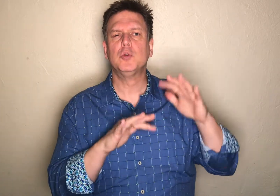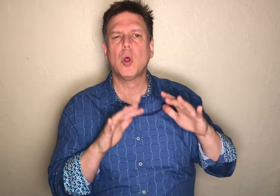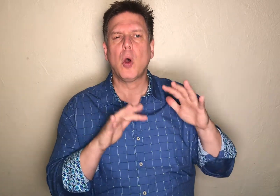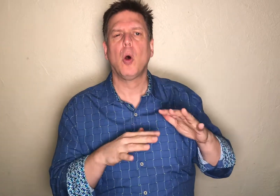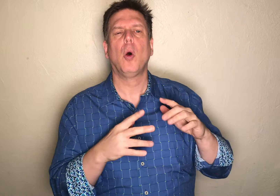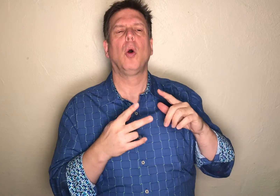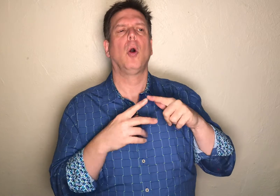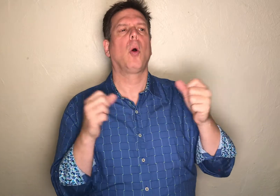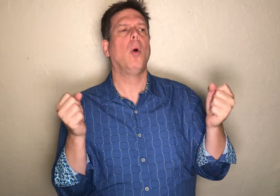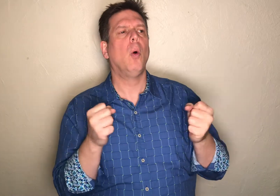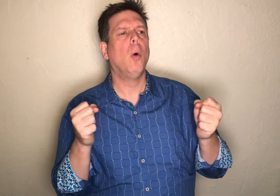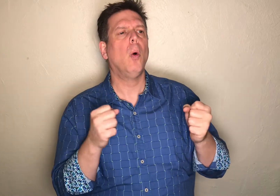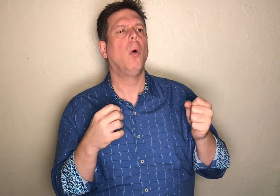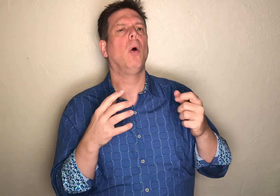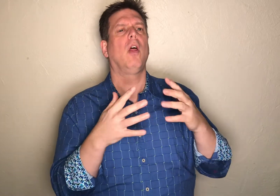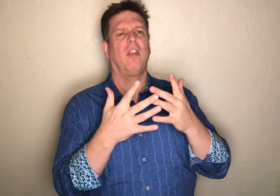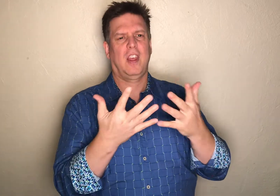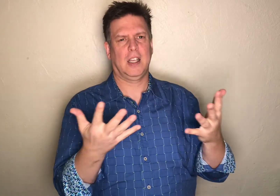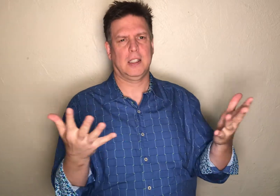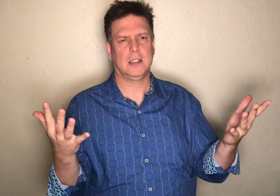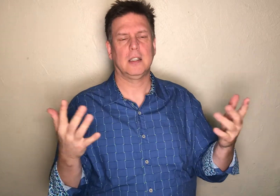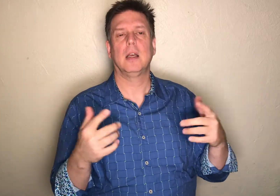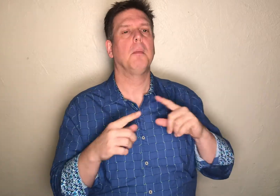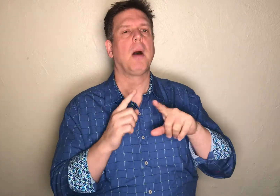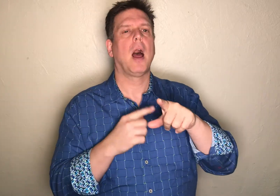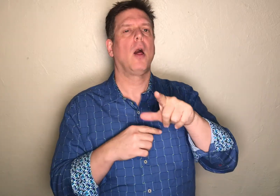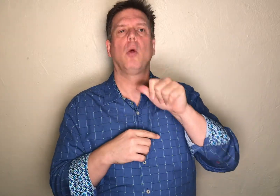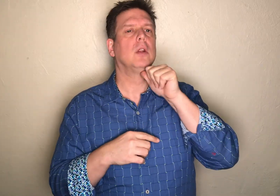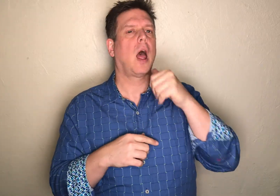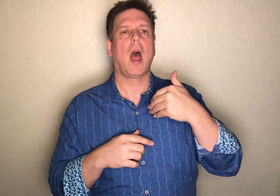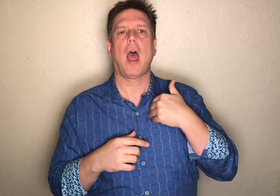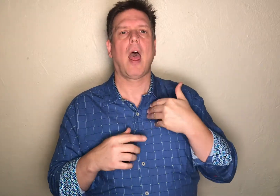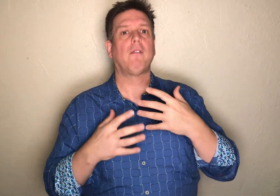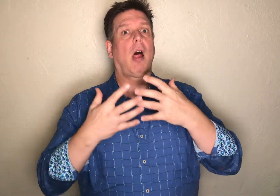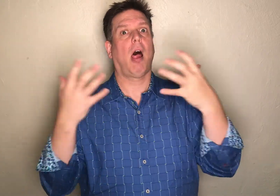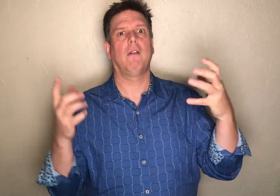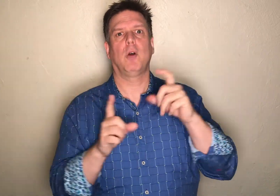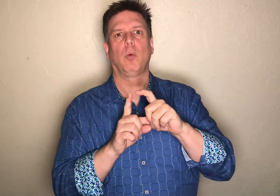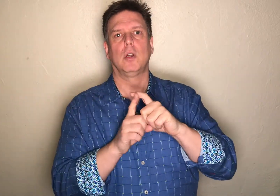that talk about snow or the cold or things related to that.